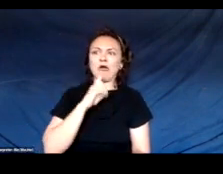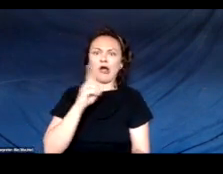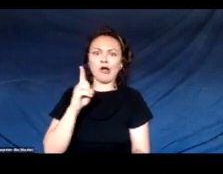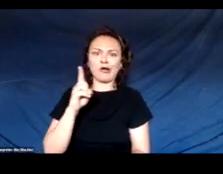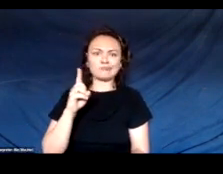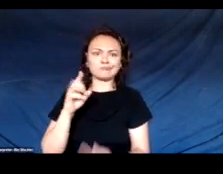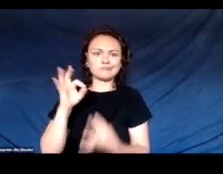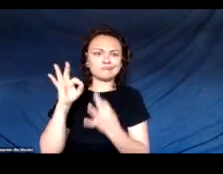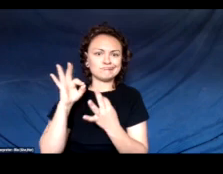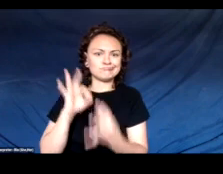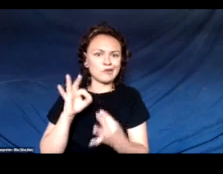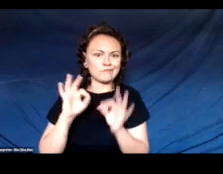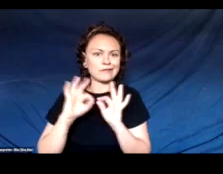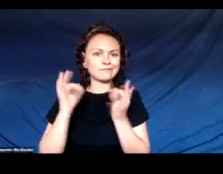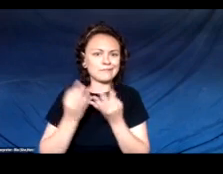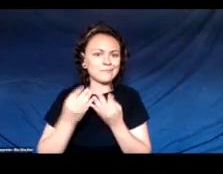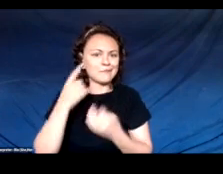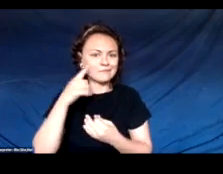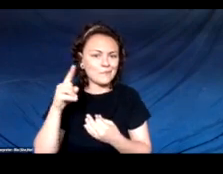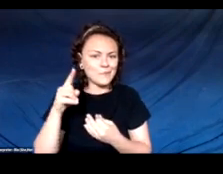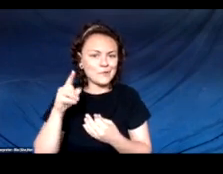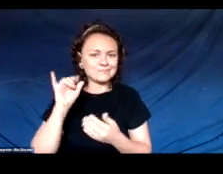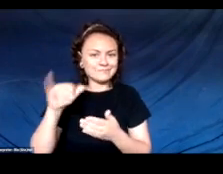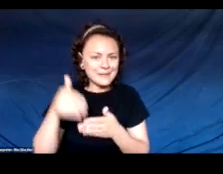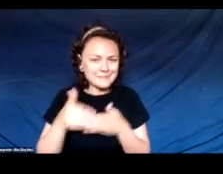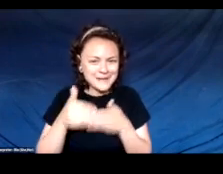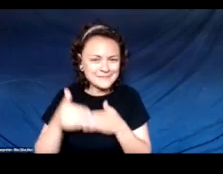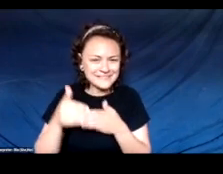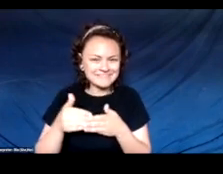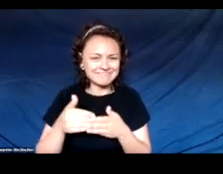But I call dibbs